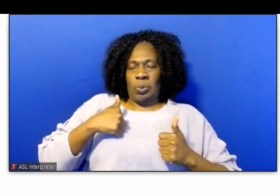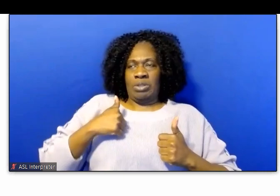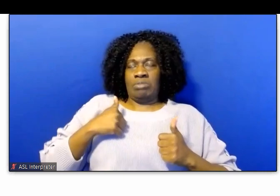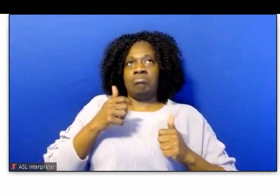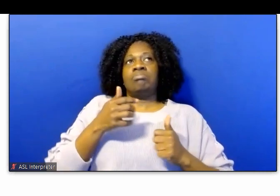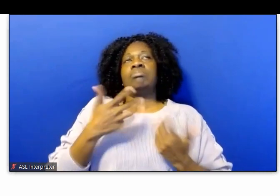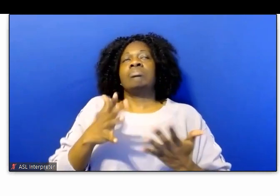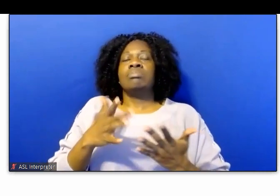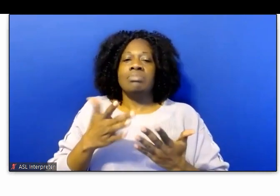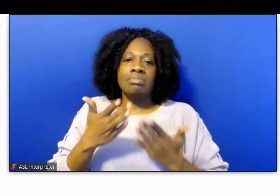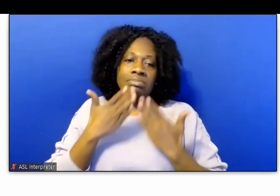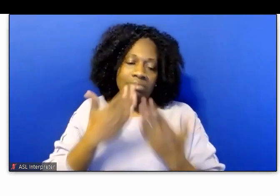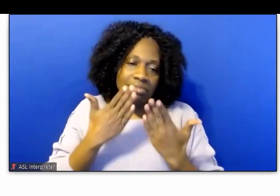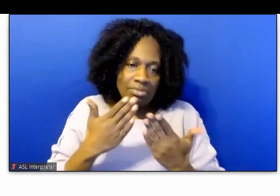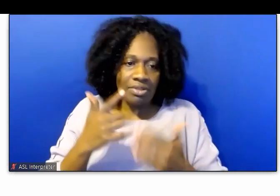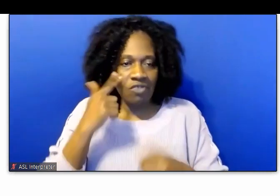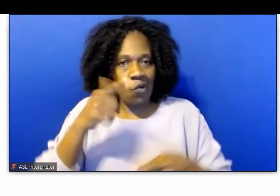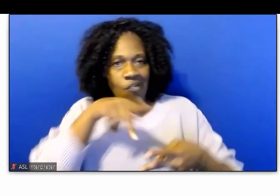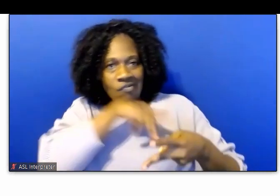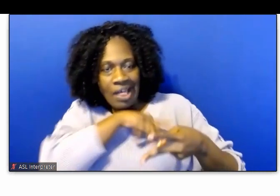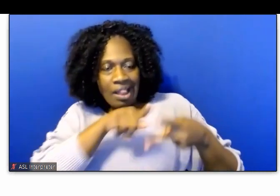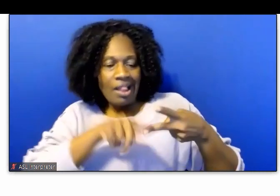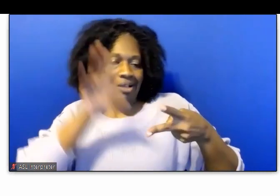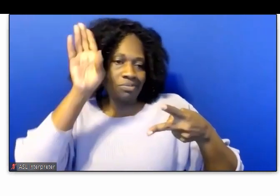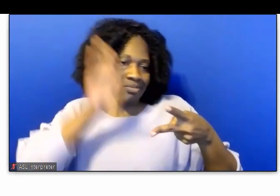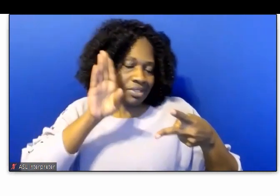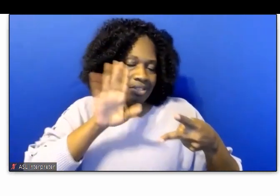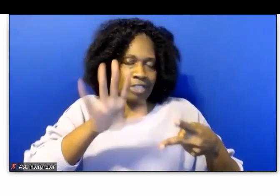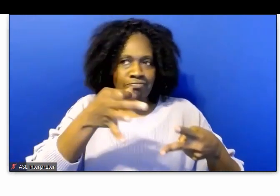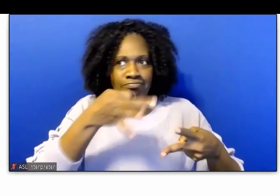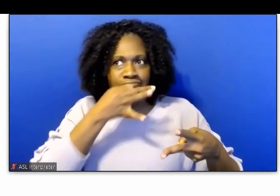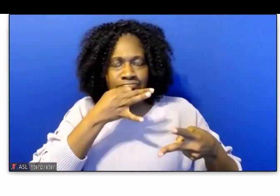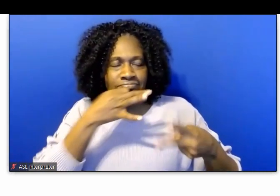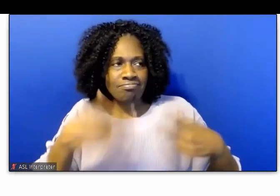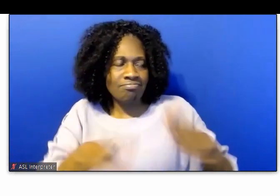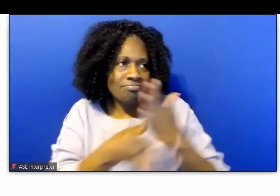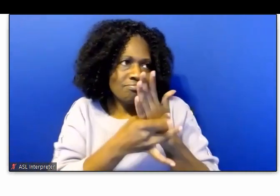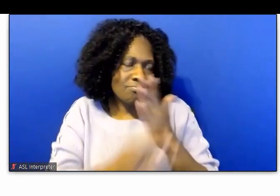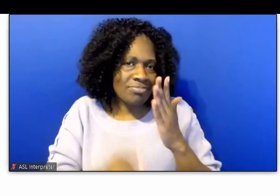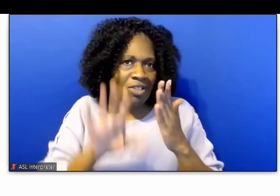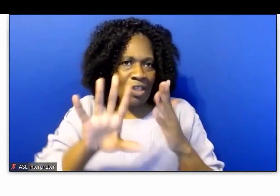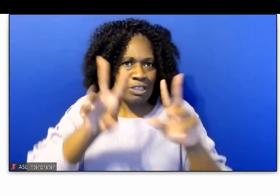Bola's expertise on the subject matter but also the fact they're bringing the